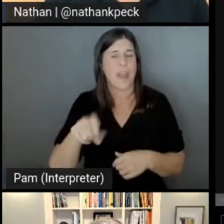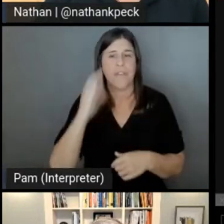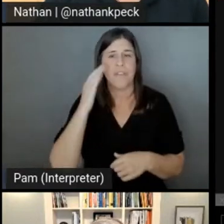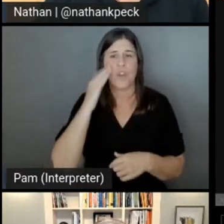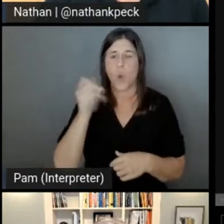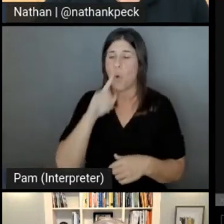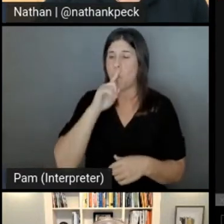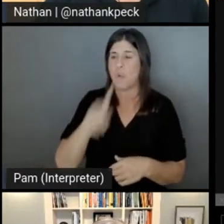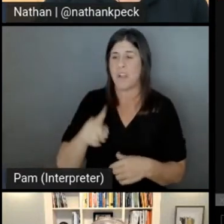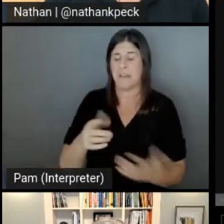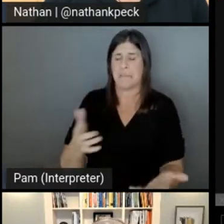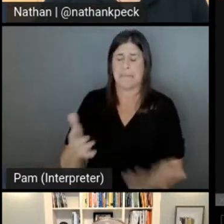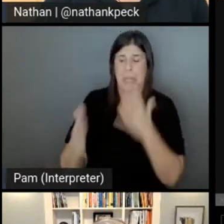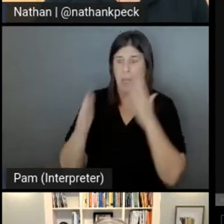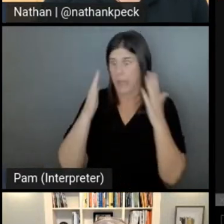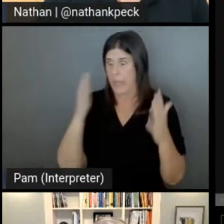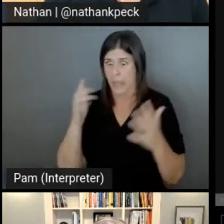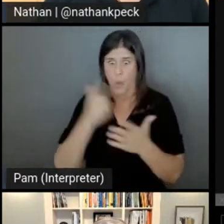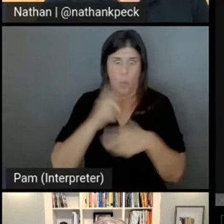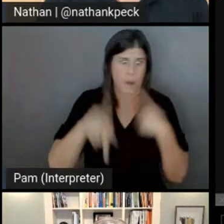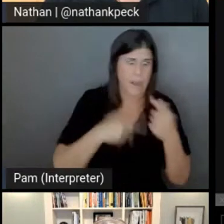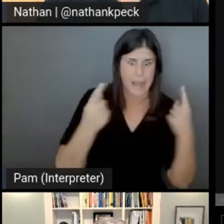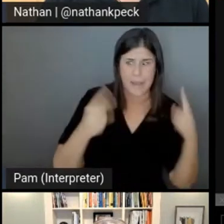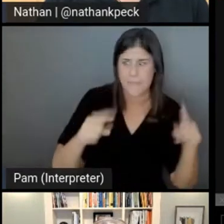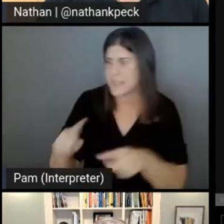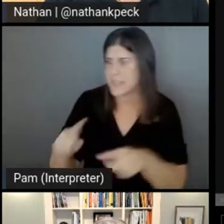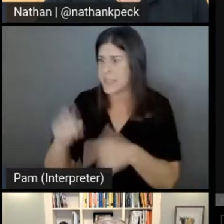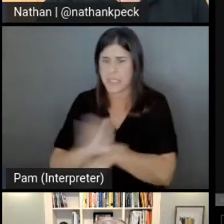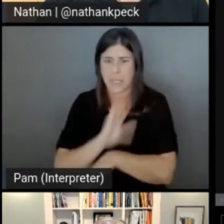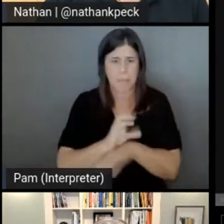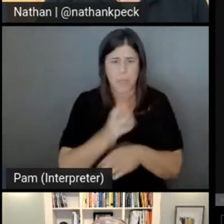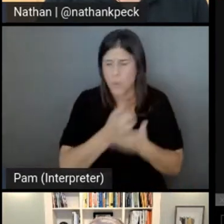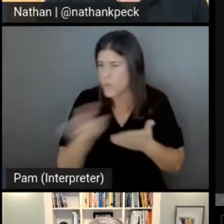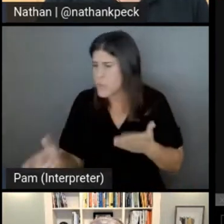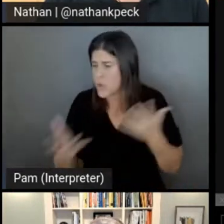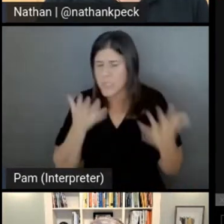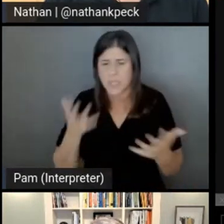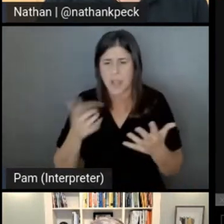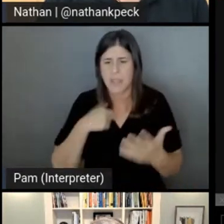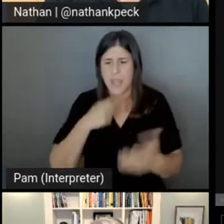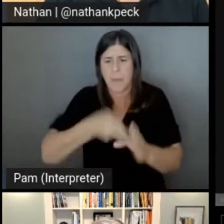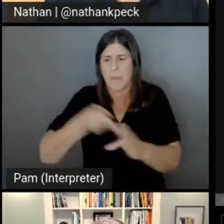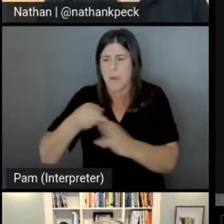the instances or compute resources that are participating in your cluster,